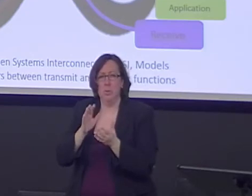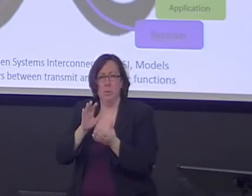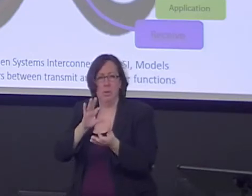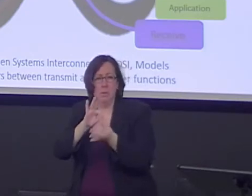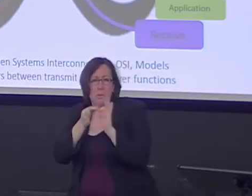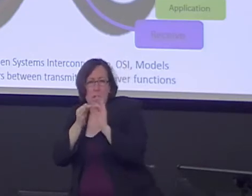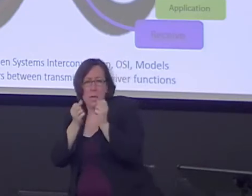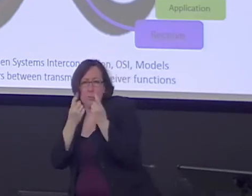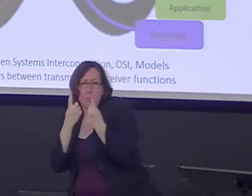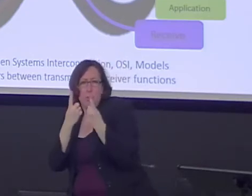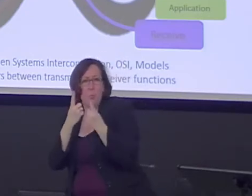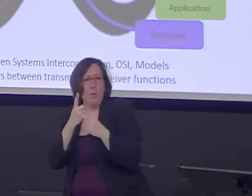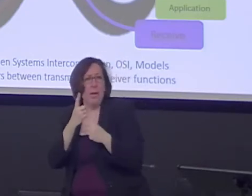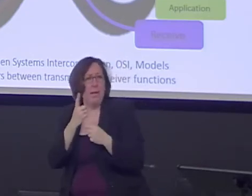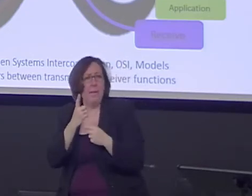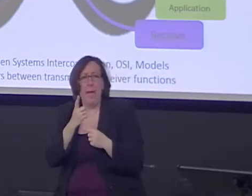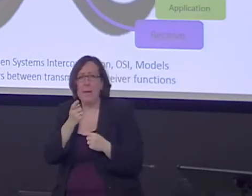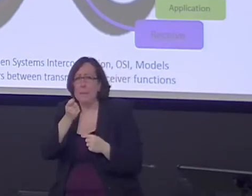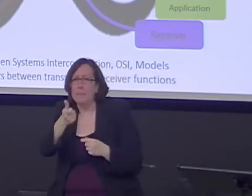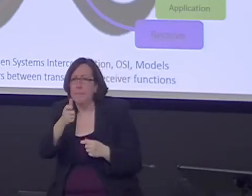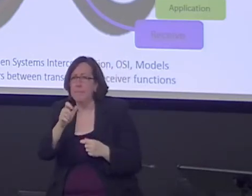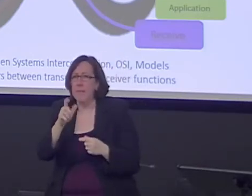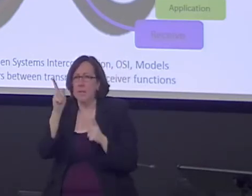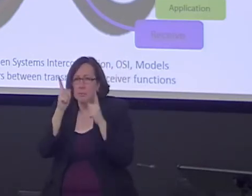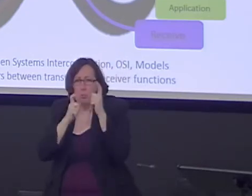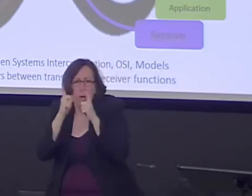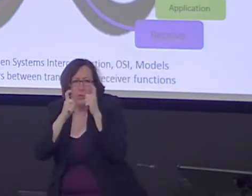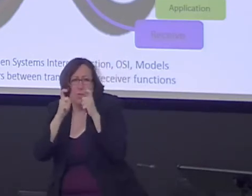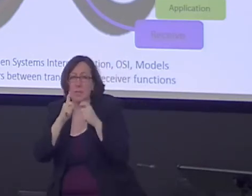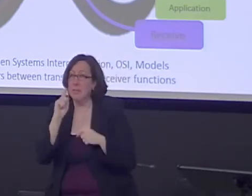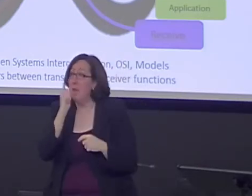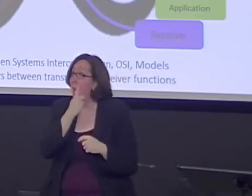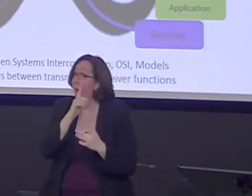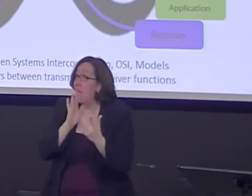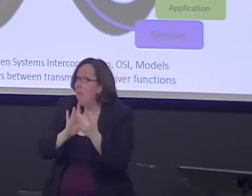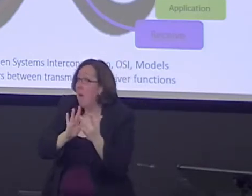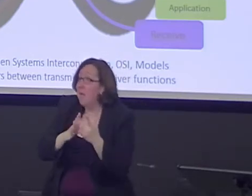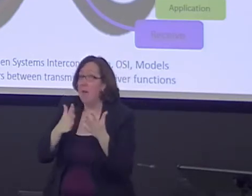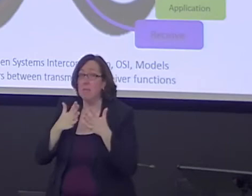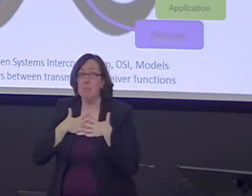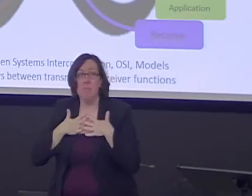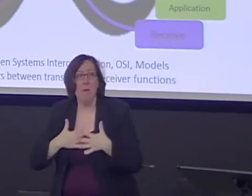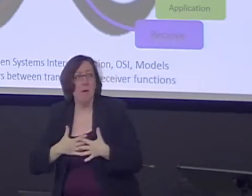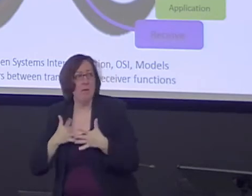microexpressions, eye contact, body gestures, and so on.